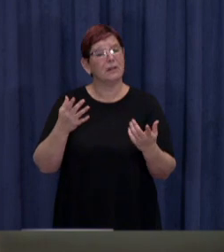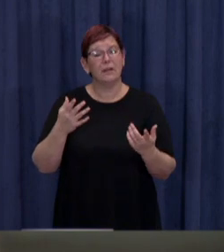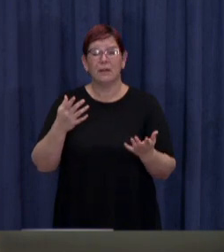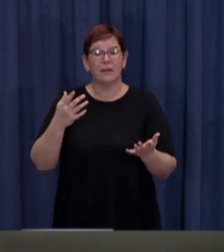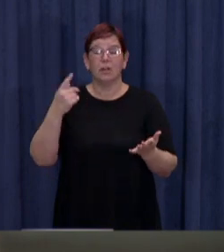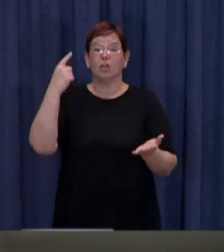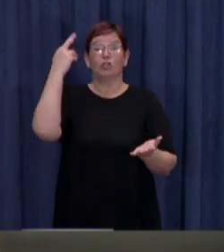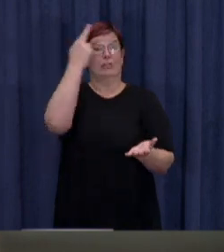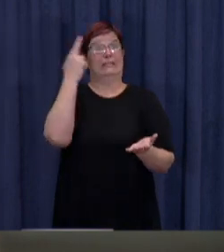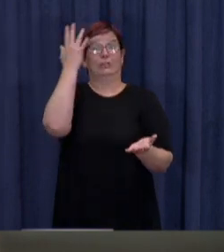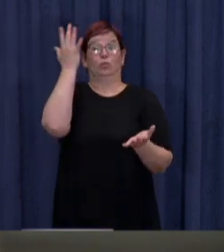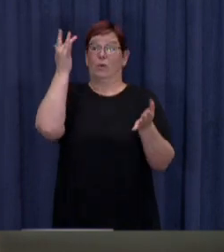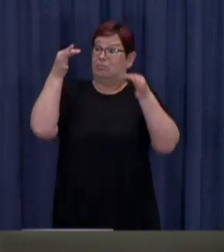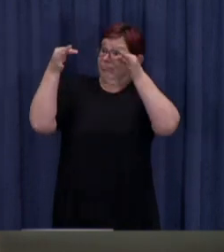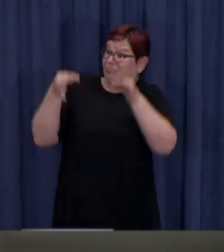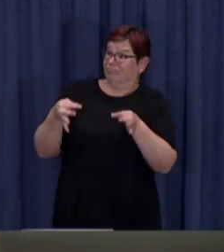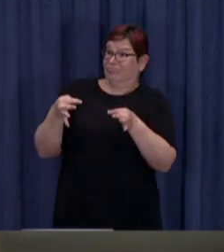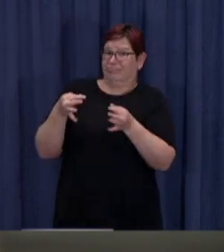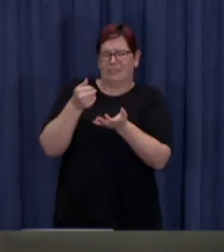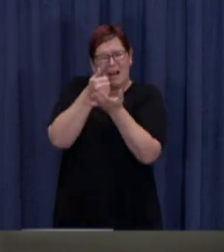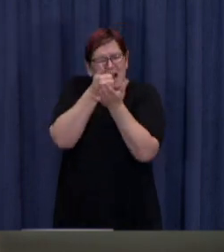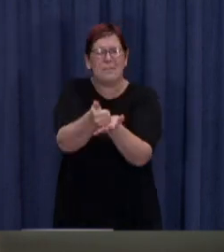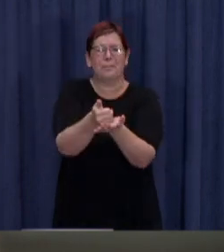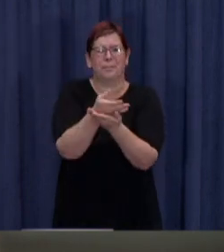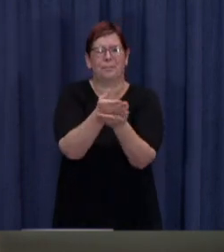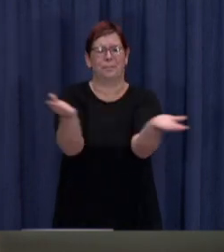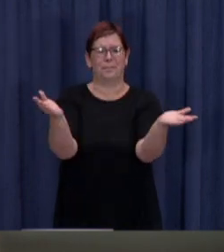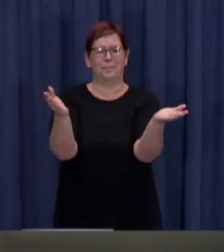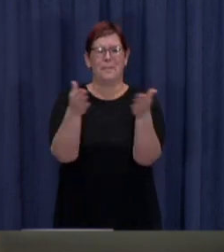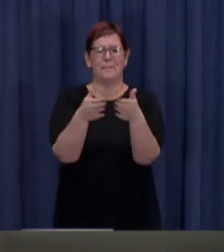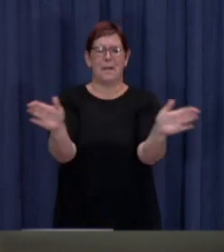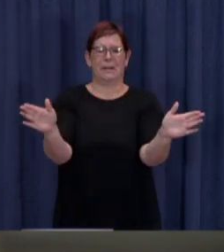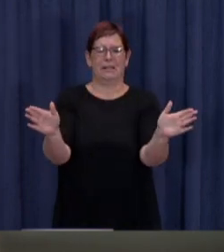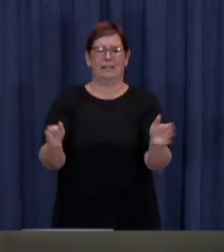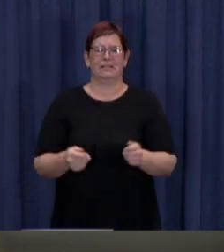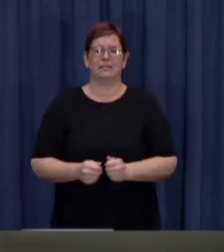healthy again as people and as a city so that we can get back to our lives and